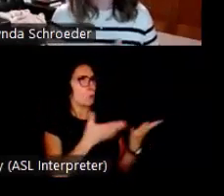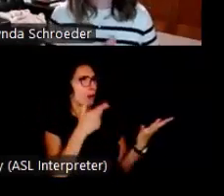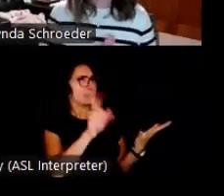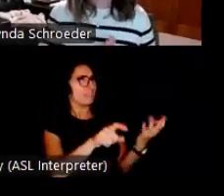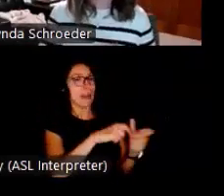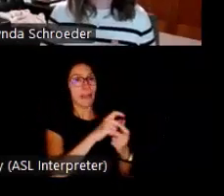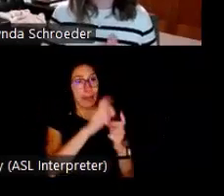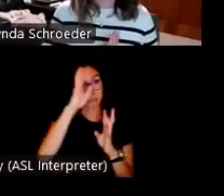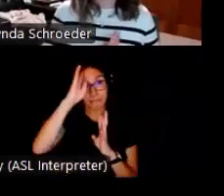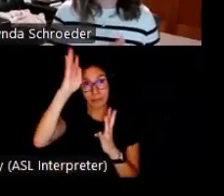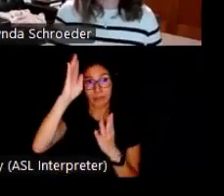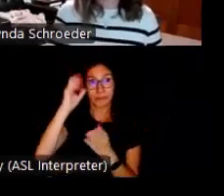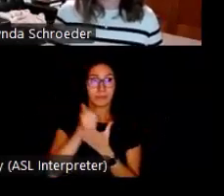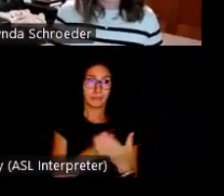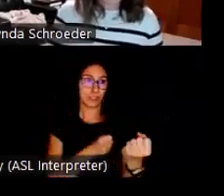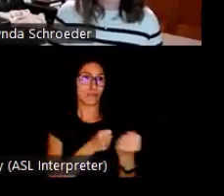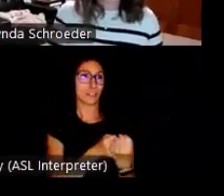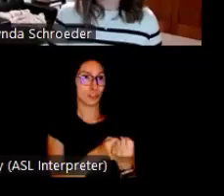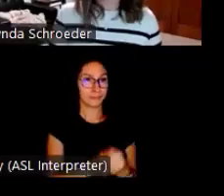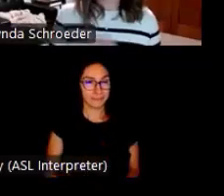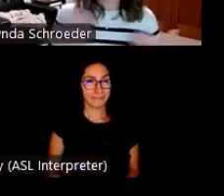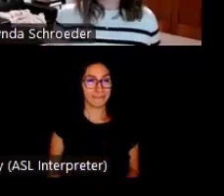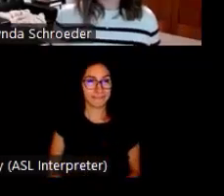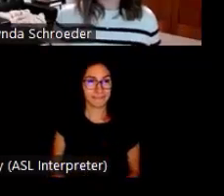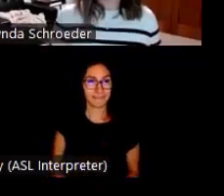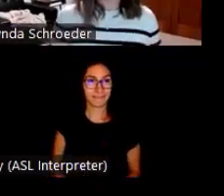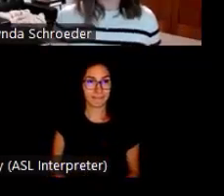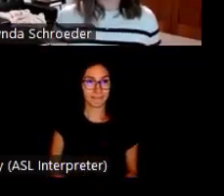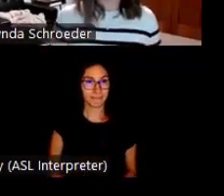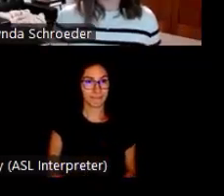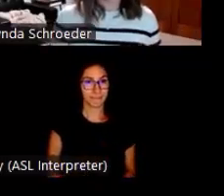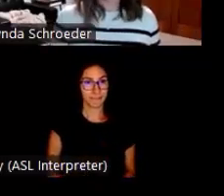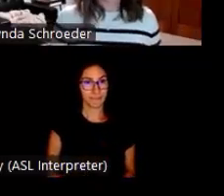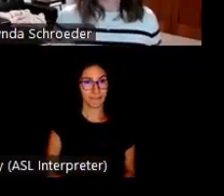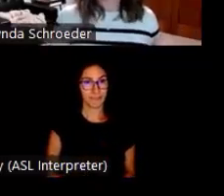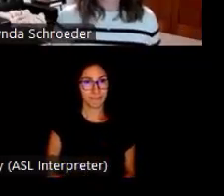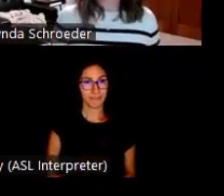But now, my favorite example to share with you all in terms of how to have knowledge